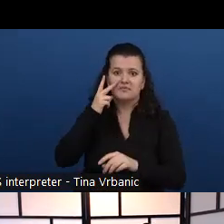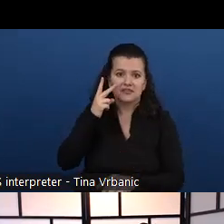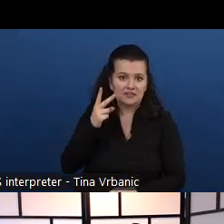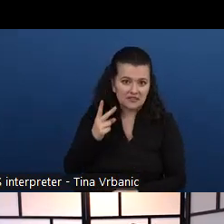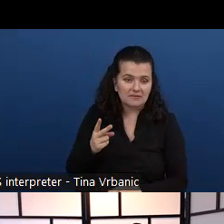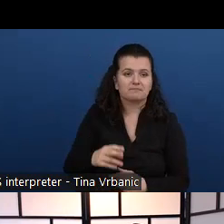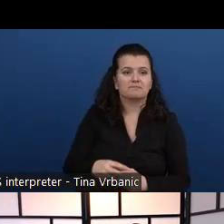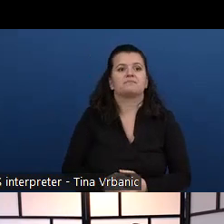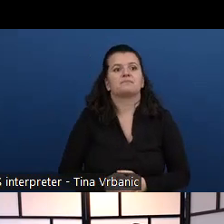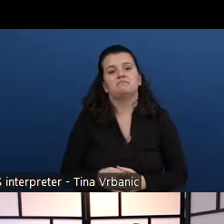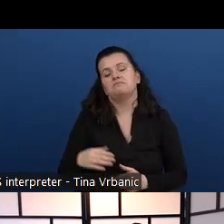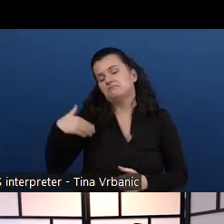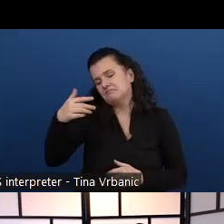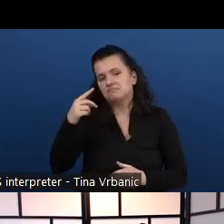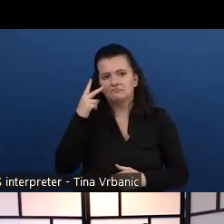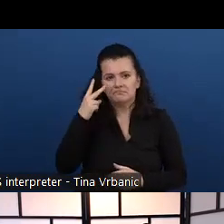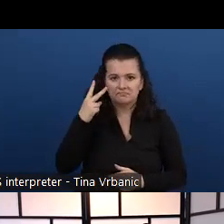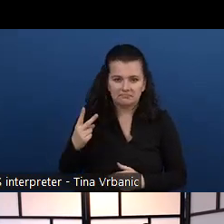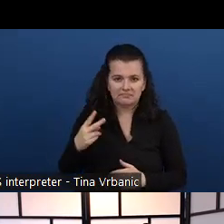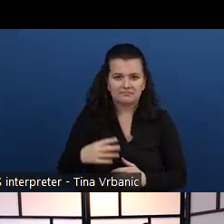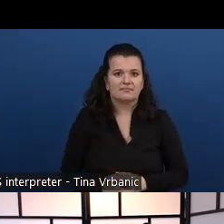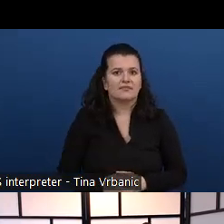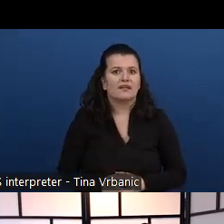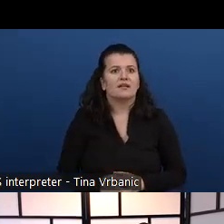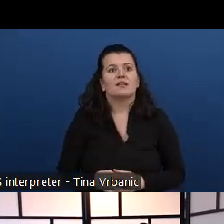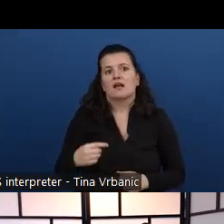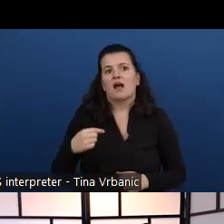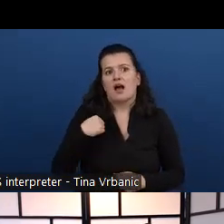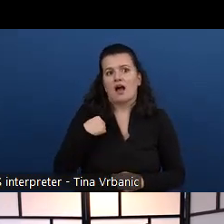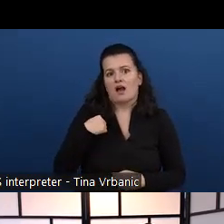I will also give my opinion on that. So my name is Armony Altinier.